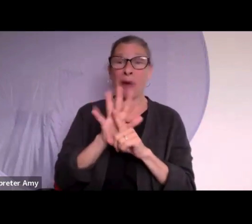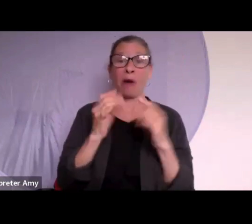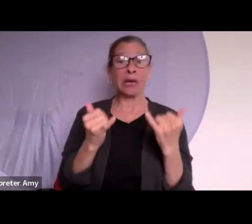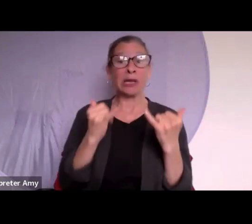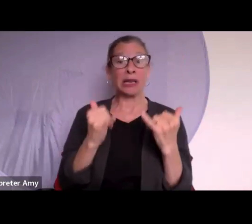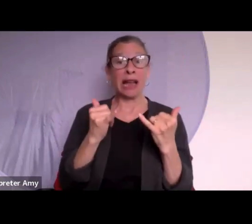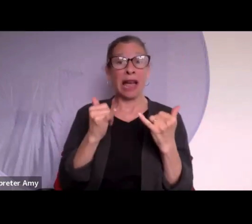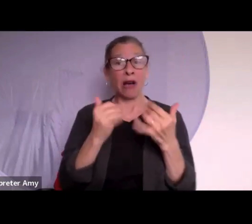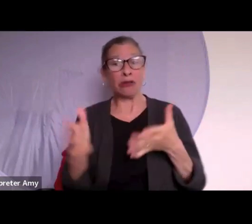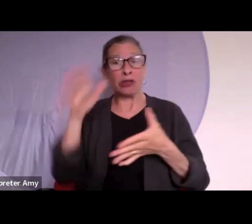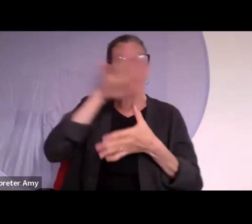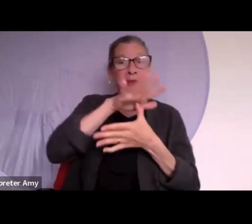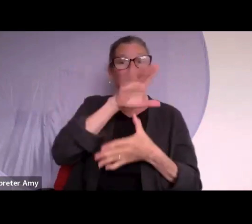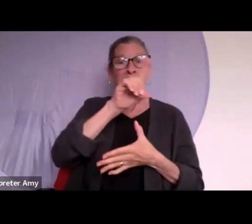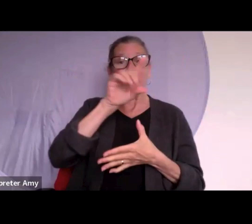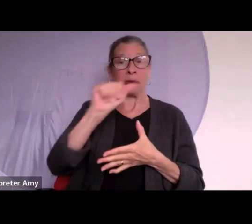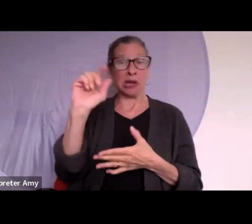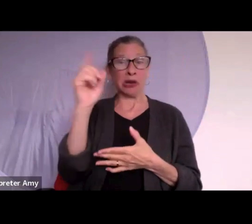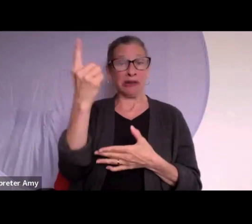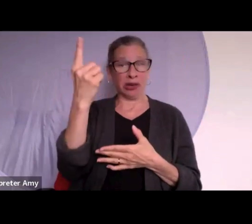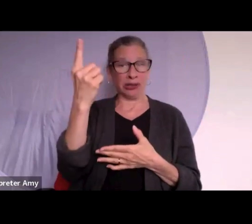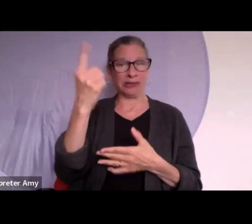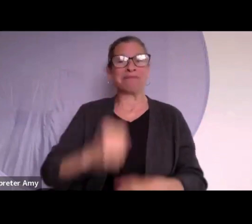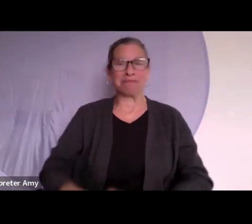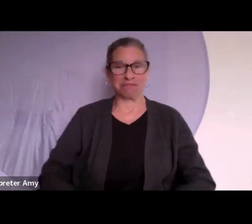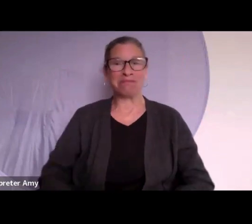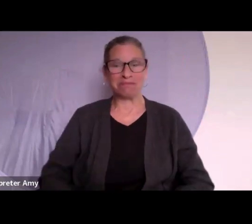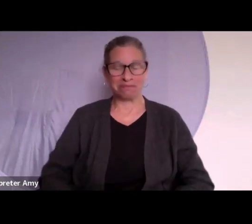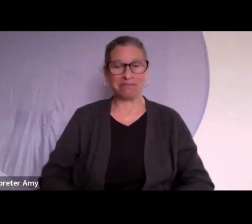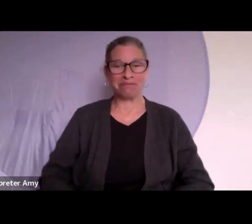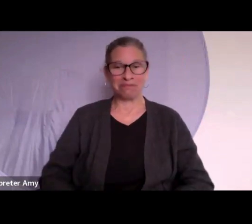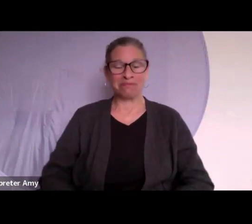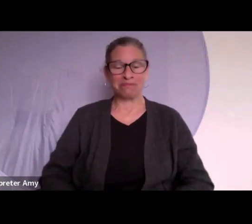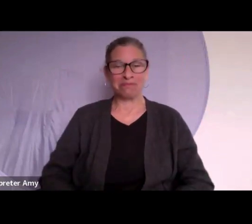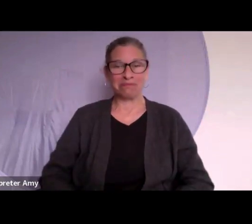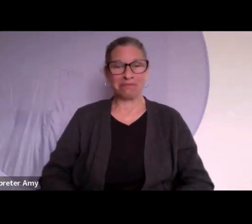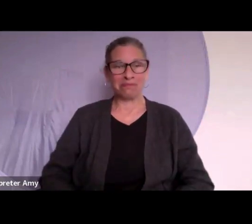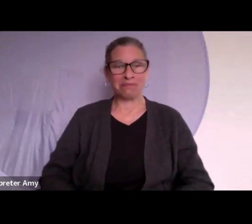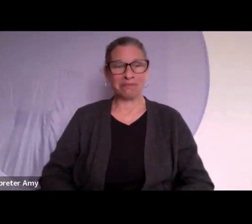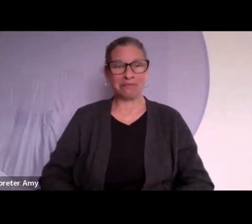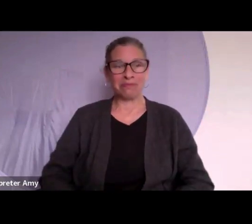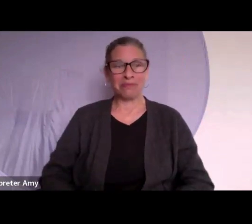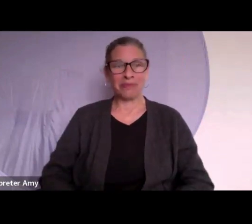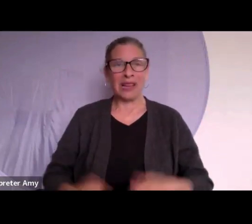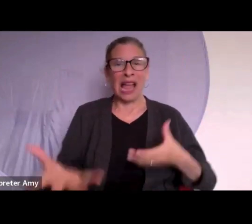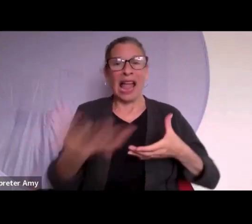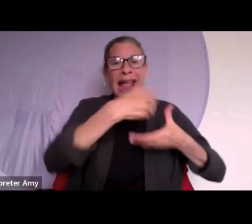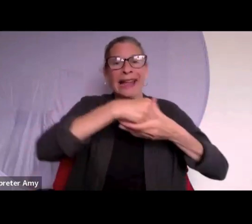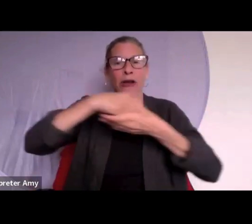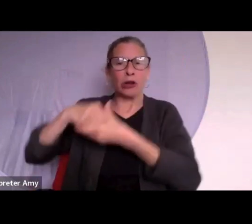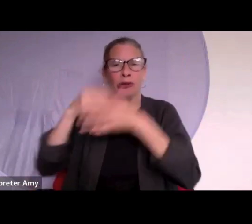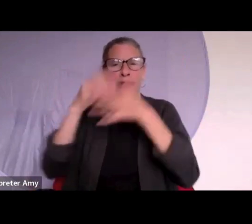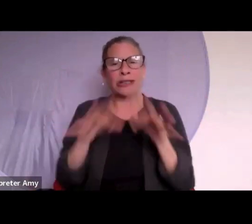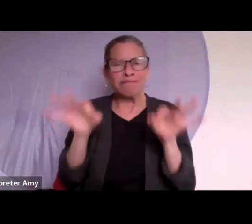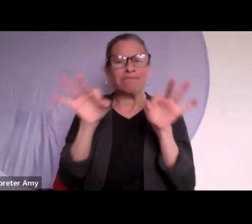that too. So that's why I switch off between them. But that inclusion is crucial.